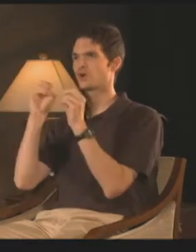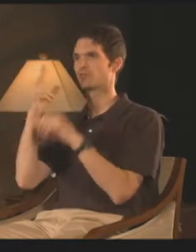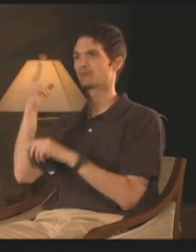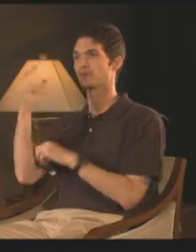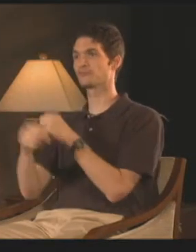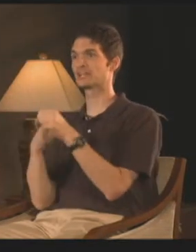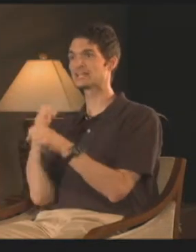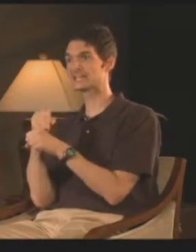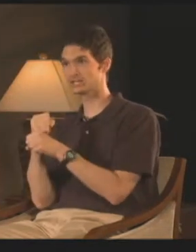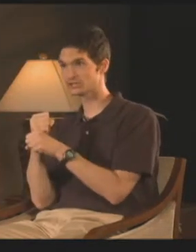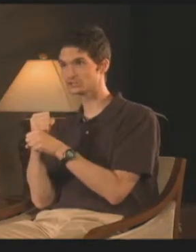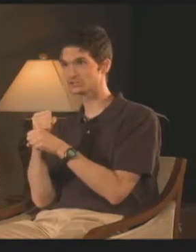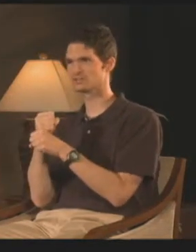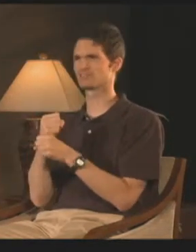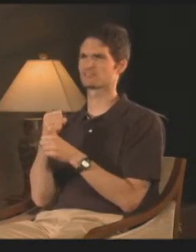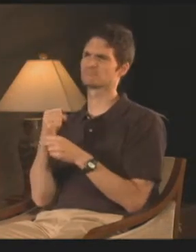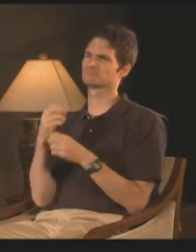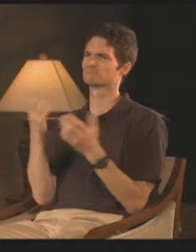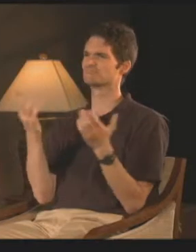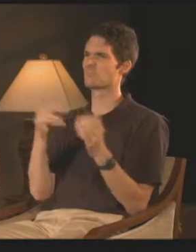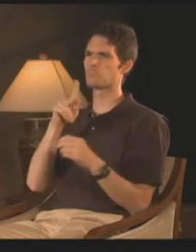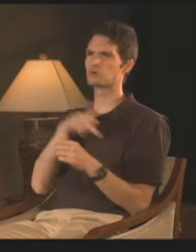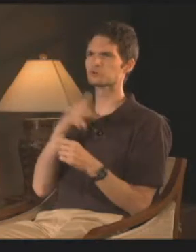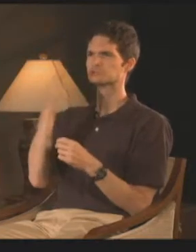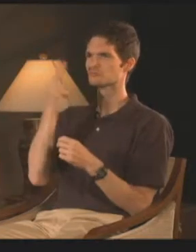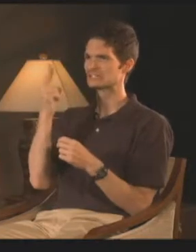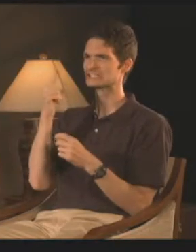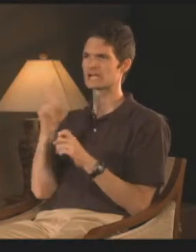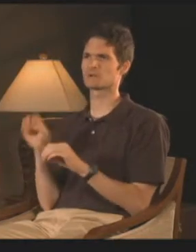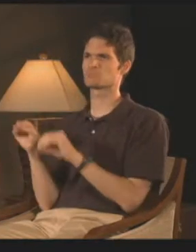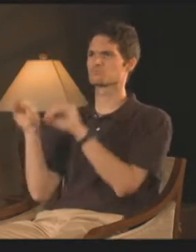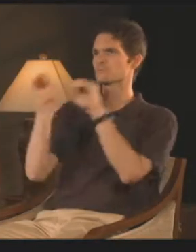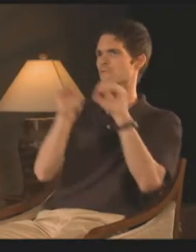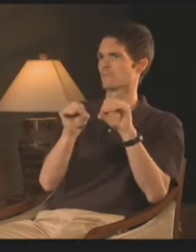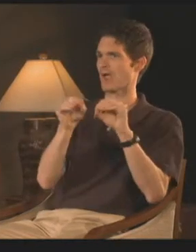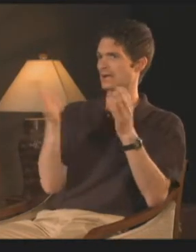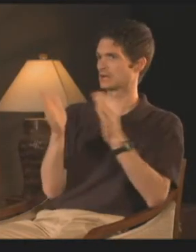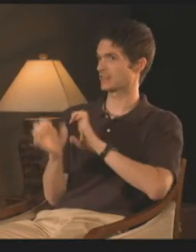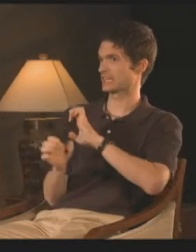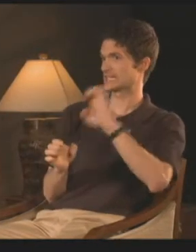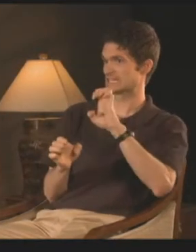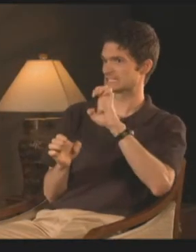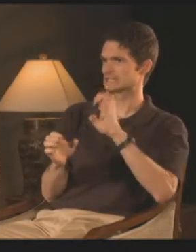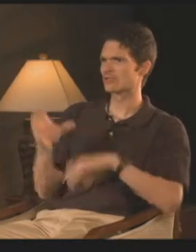I worked there for one year, and for personal reasons, I moved back here to the East.